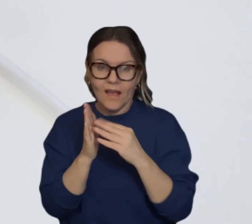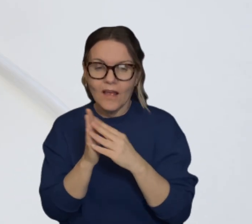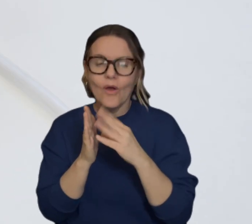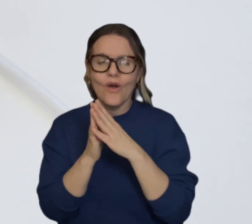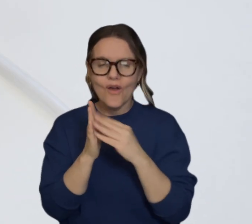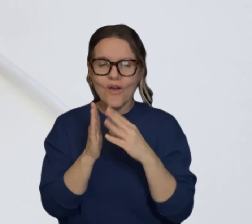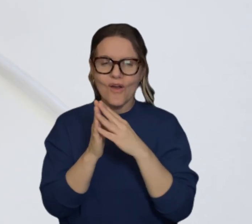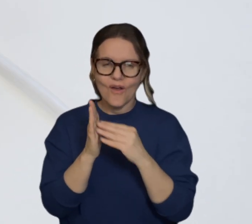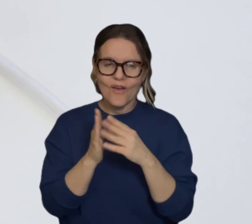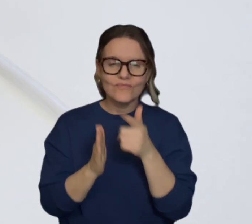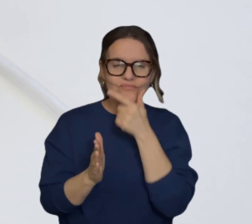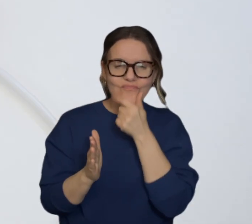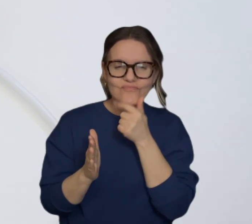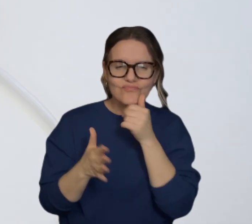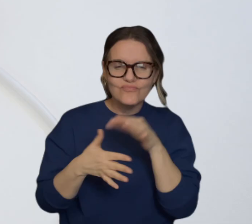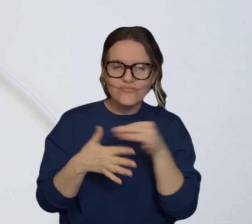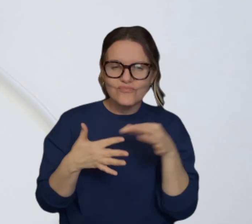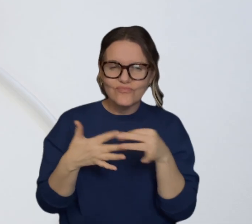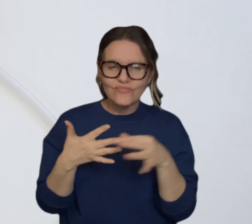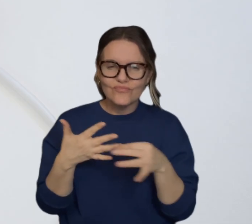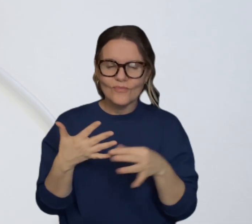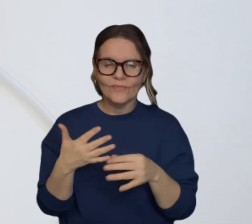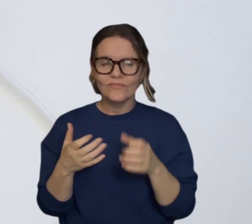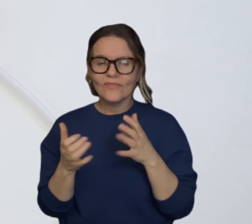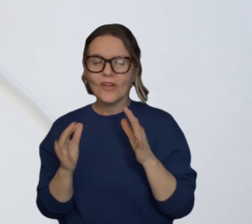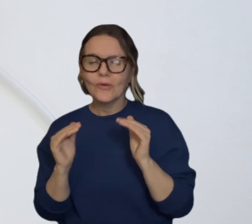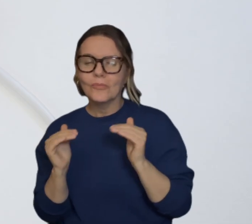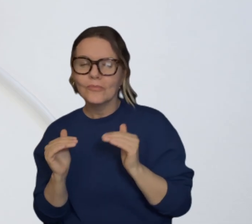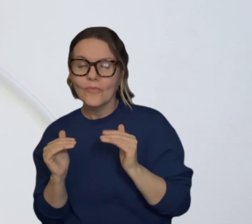you do have 10 options to choose from for section strength